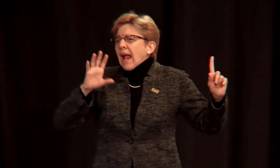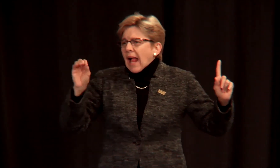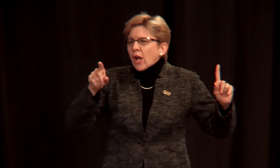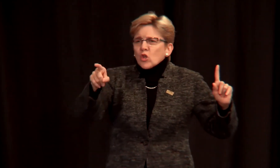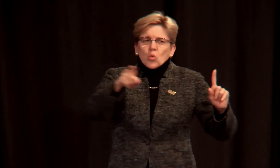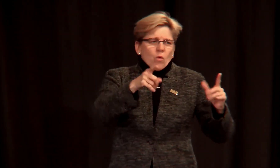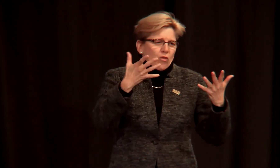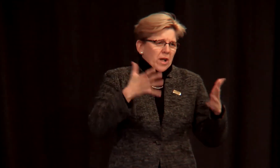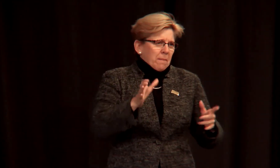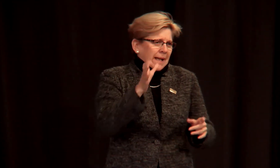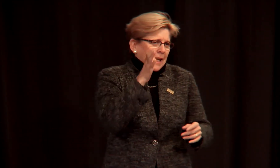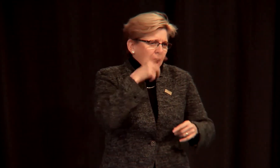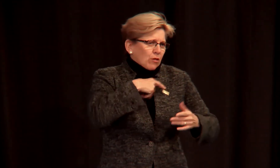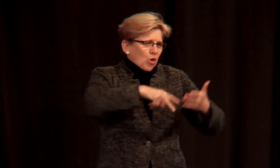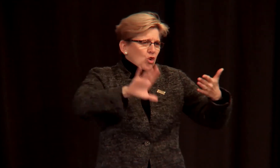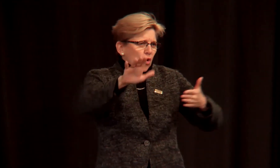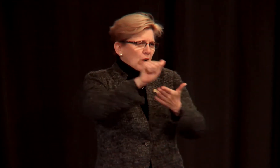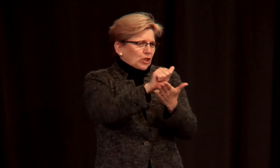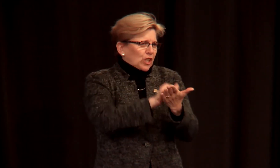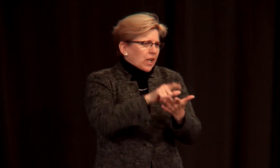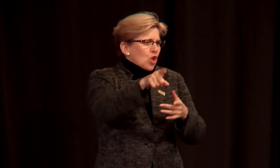you've already been hearing - I read your agenda.